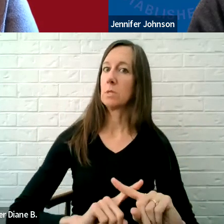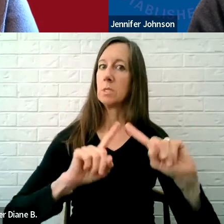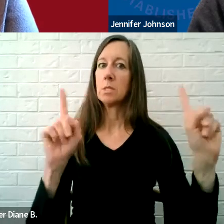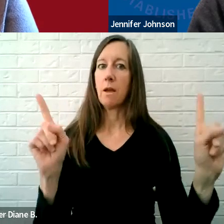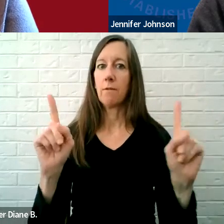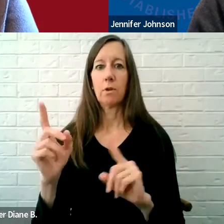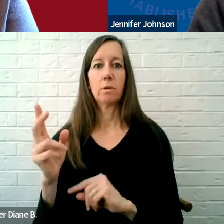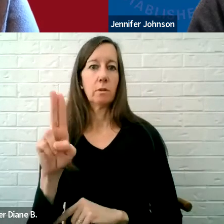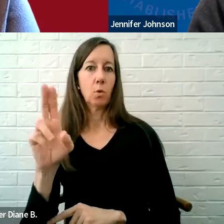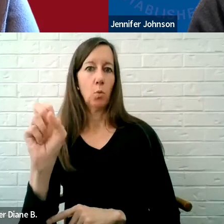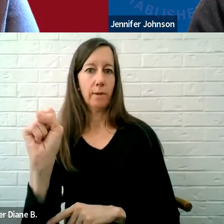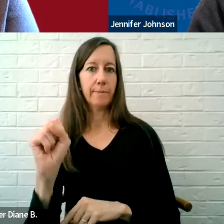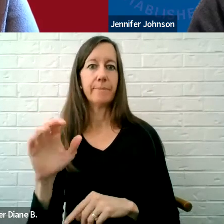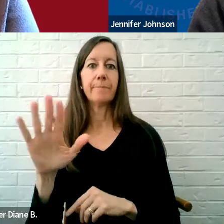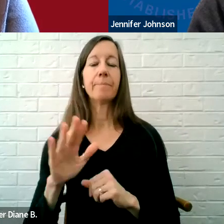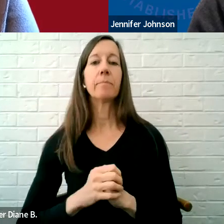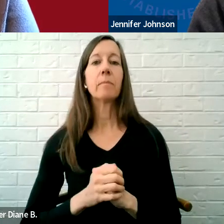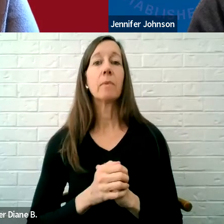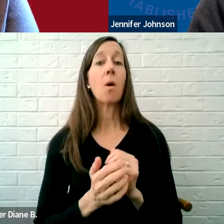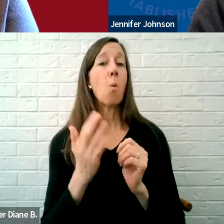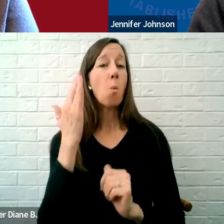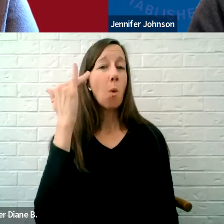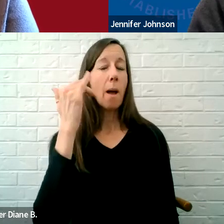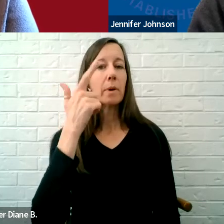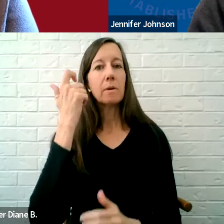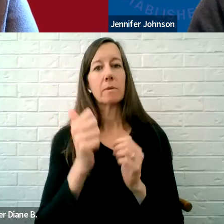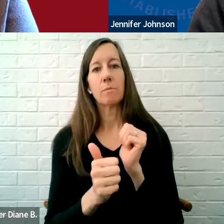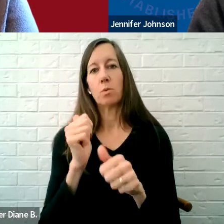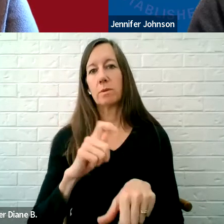mostly because Medicaid in the Territories is a Black